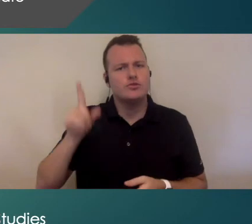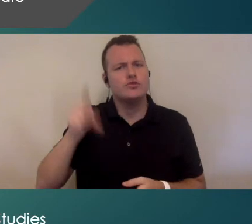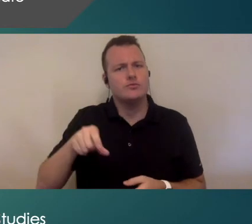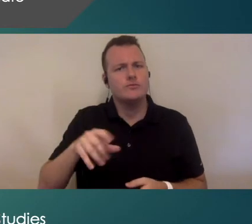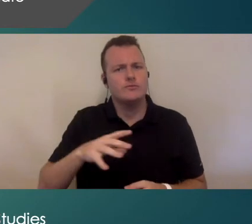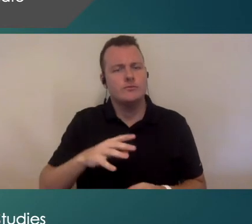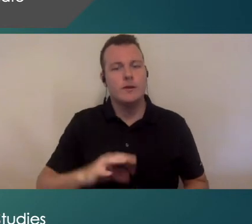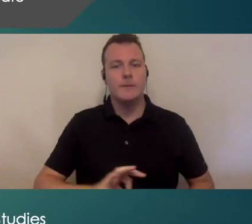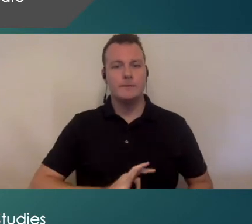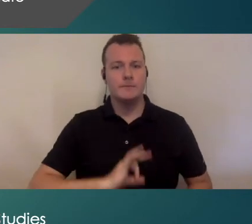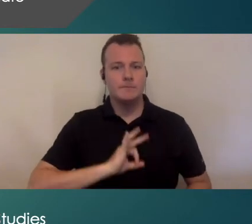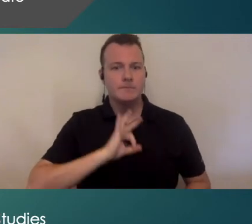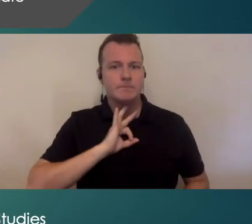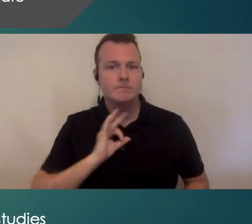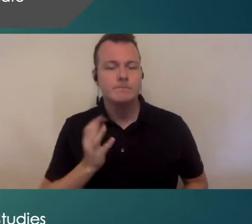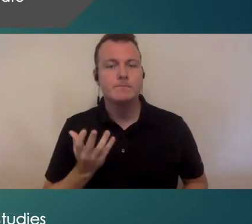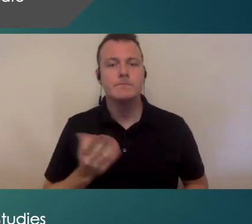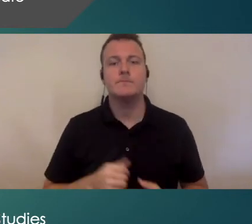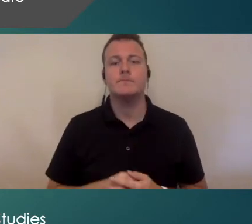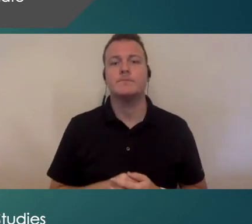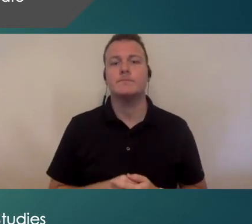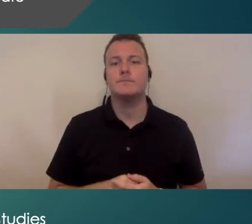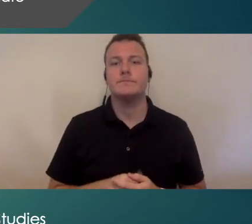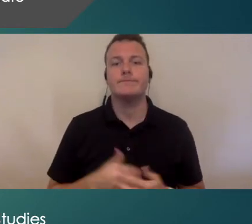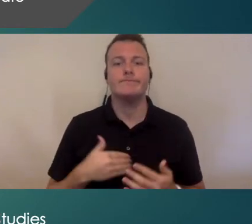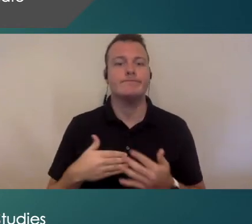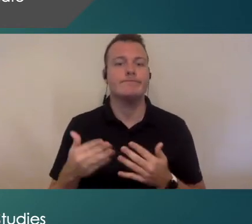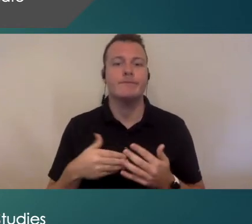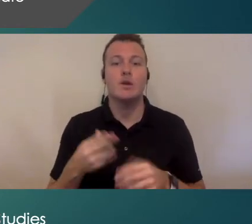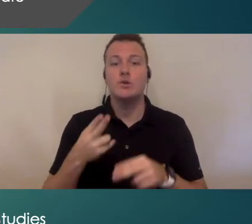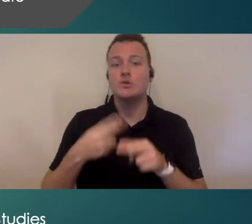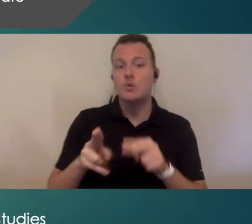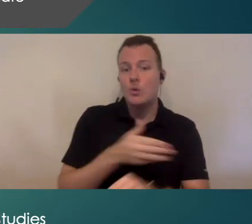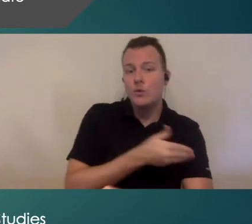want a buttoned down shirt on. If whether that's short sleeve or a